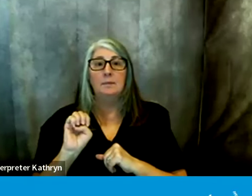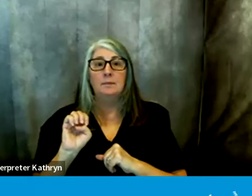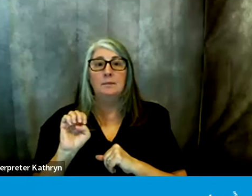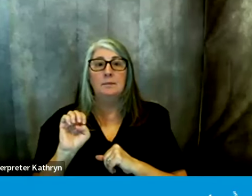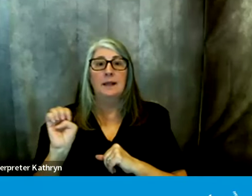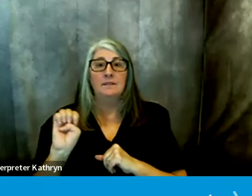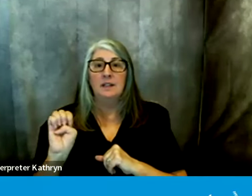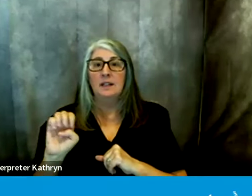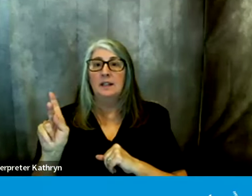your one point each.